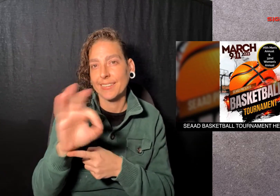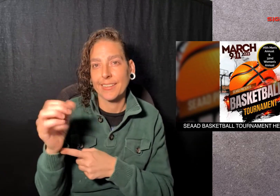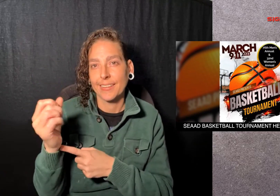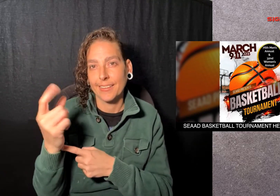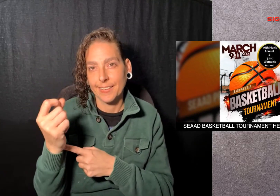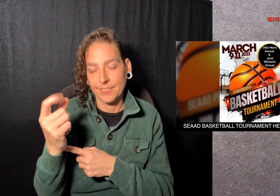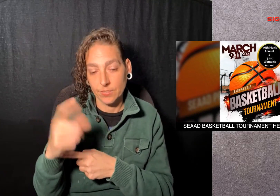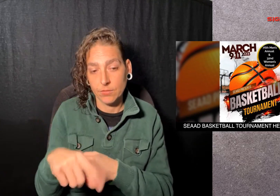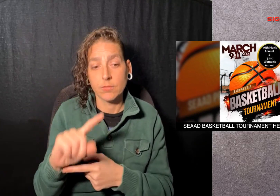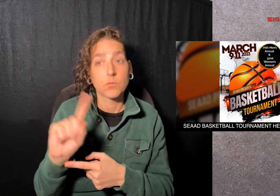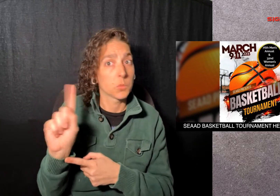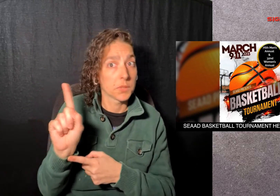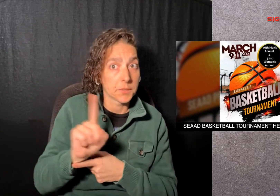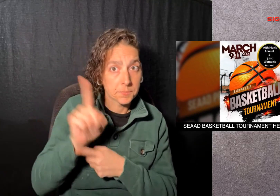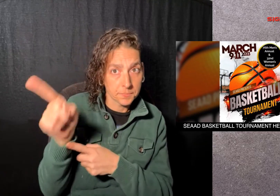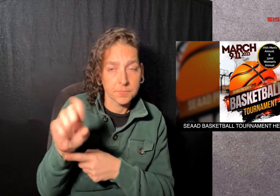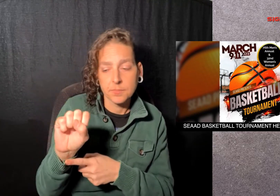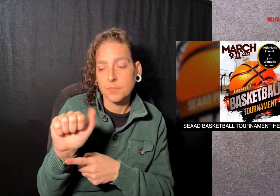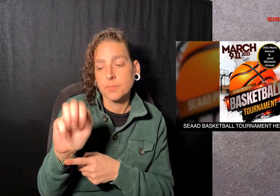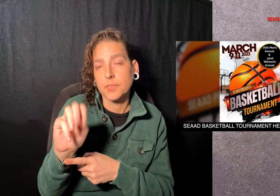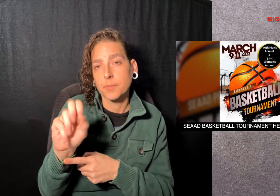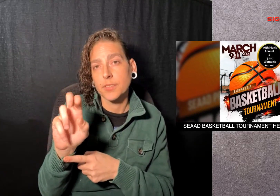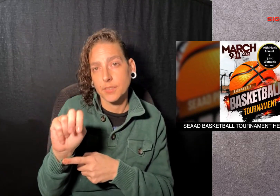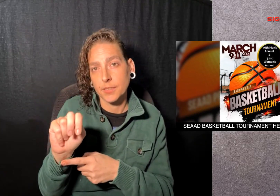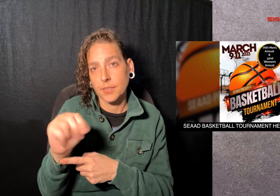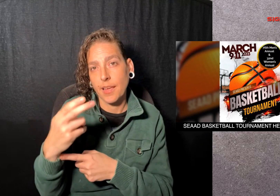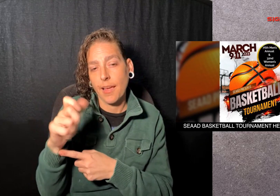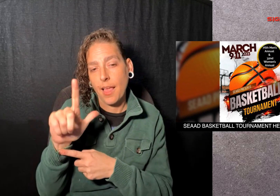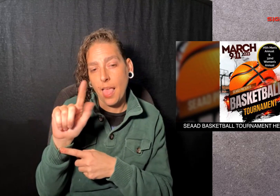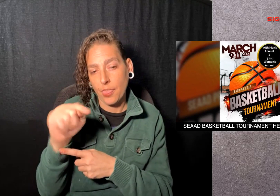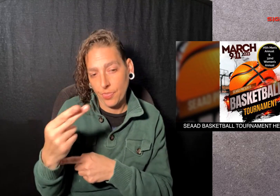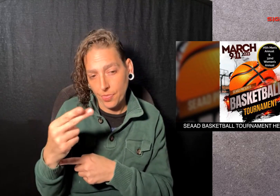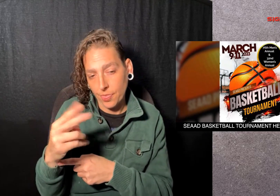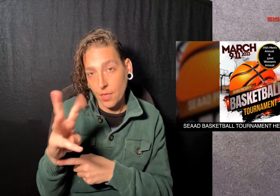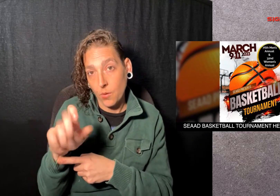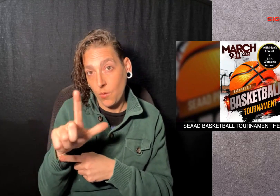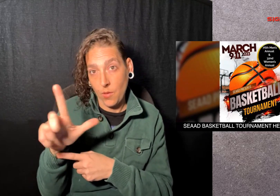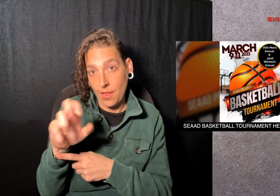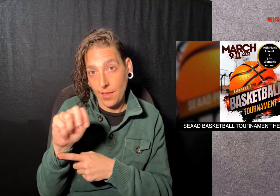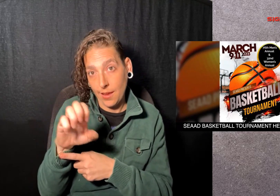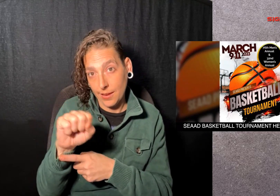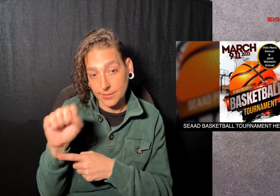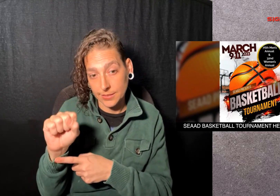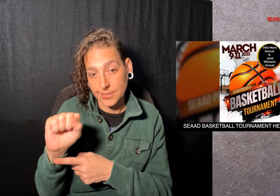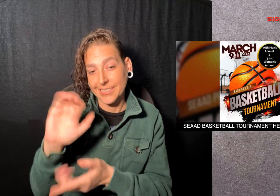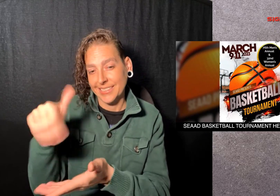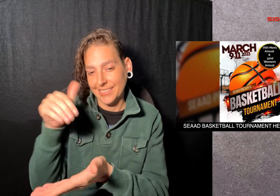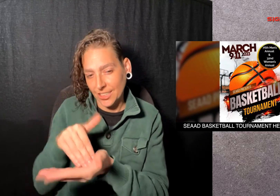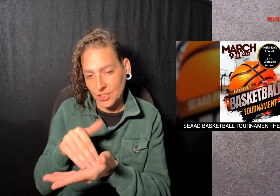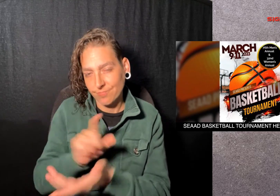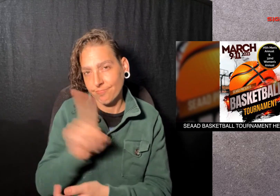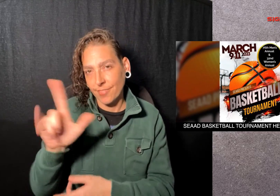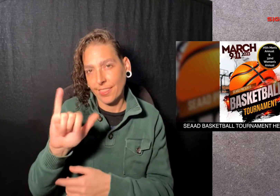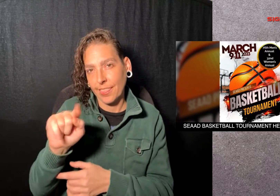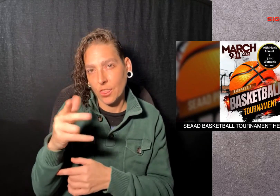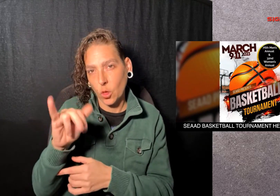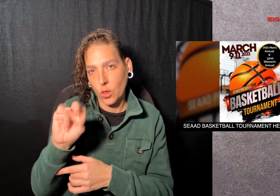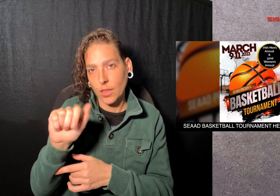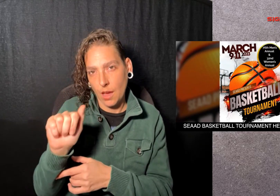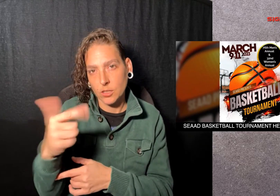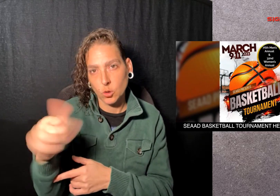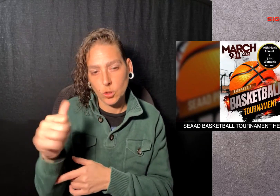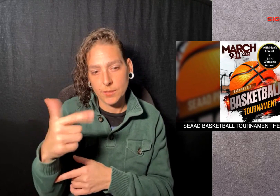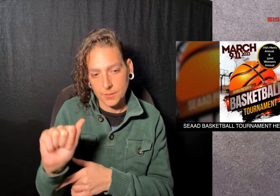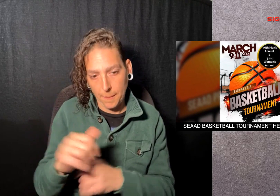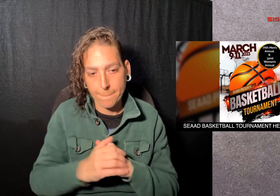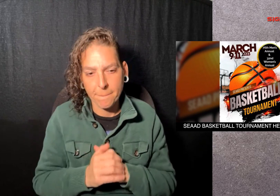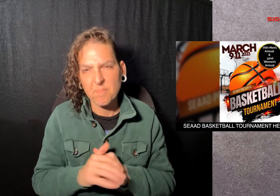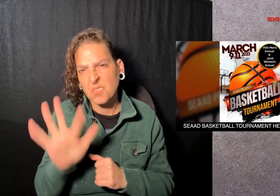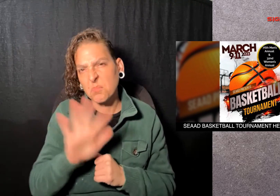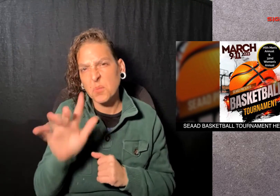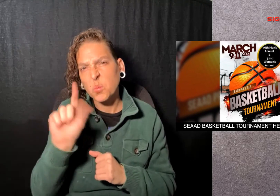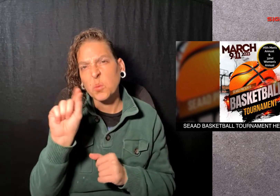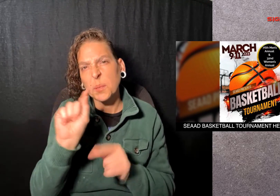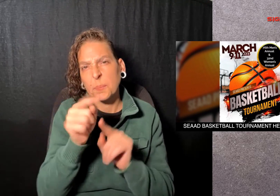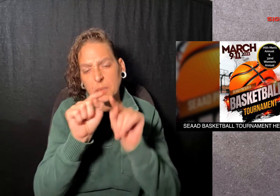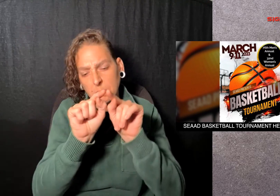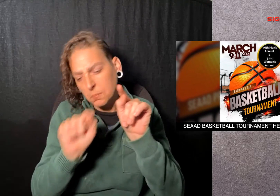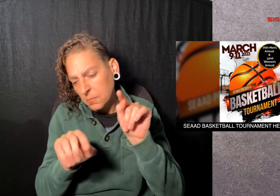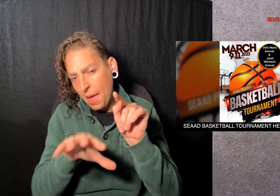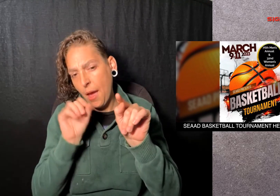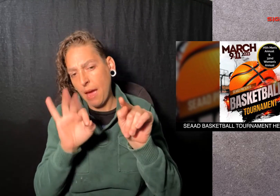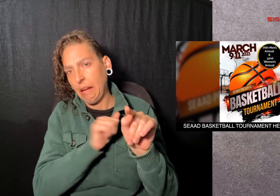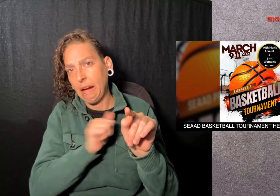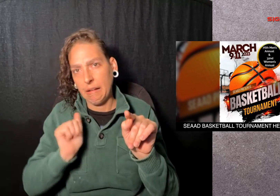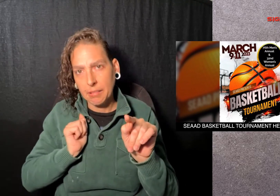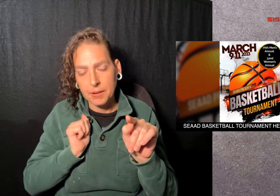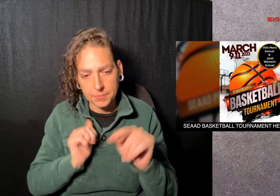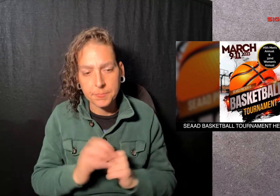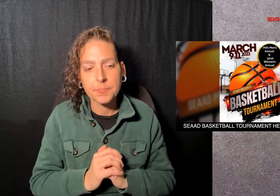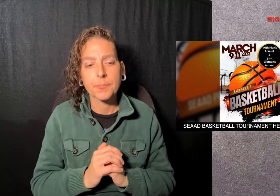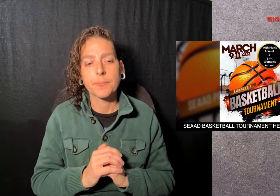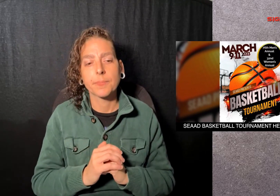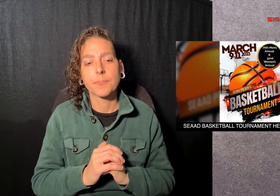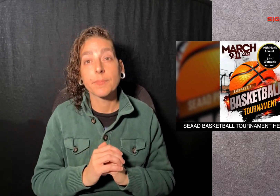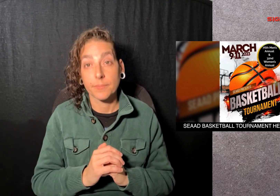Samson health and wellness center Lithinia Georgia that's about 20 miles outside of Atlanta